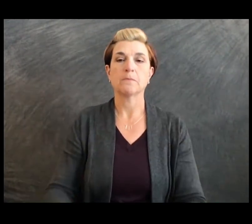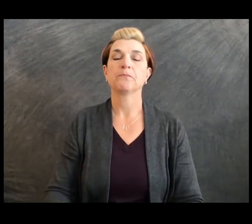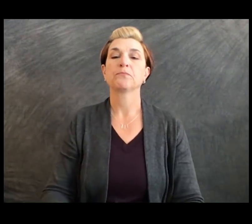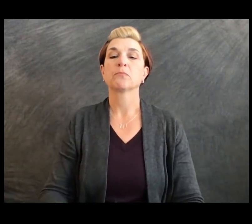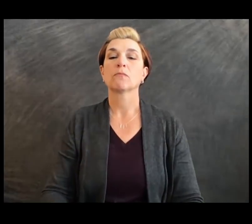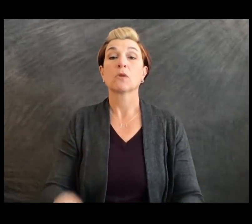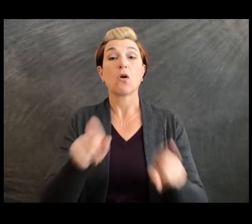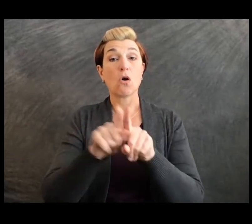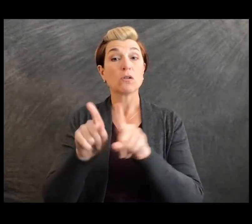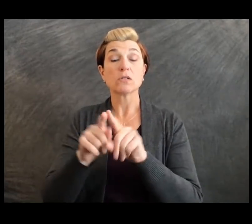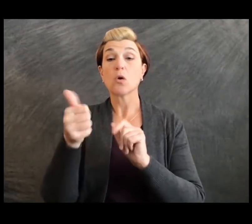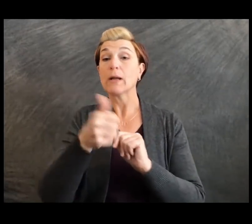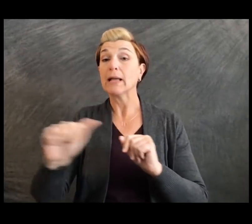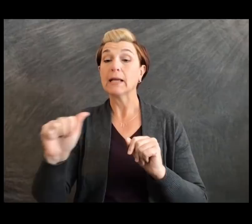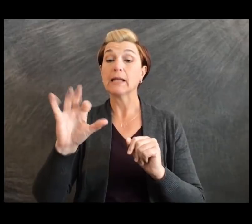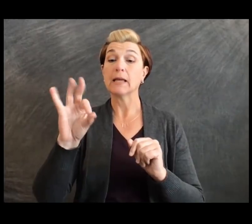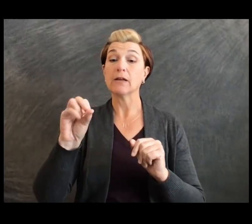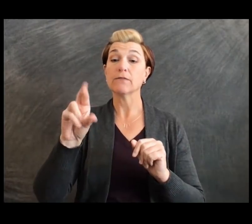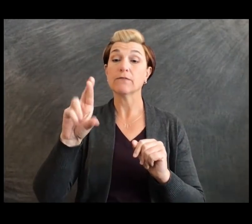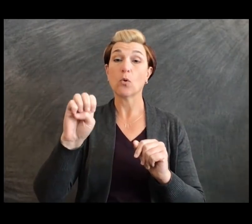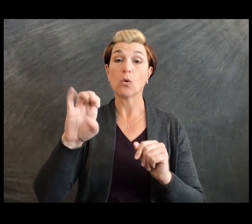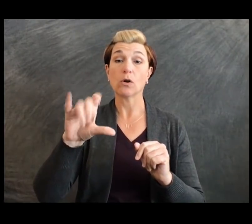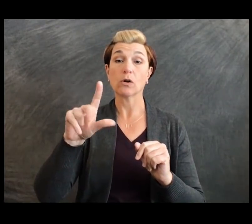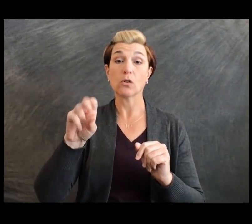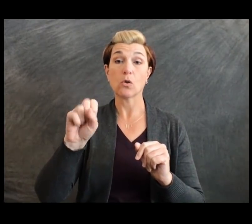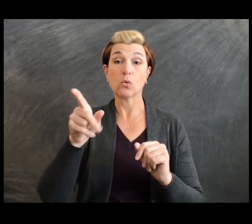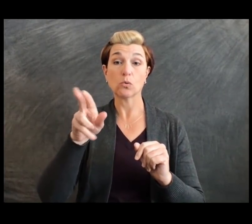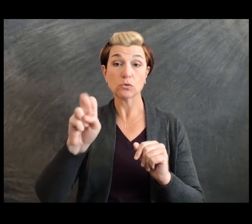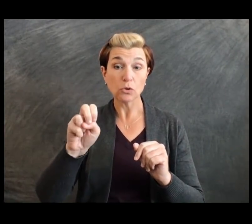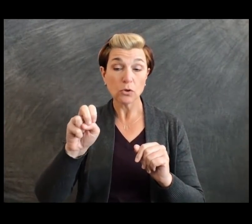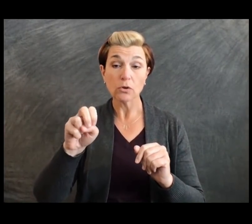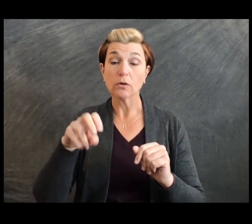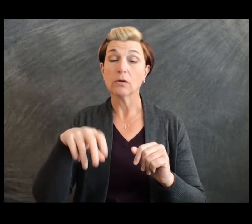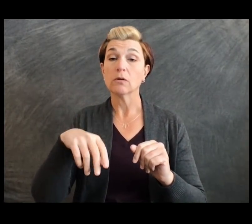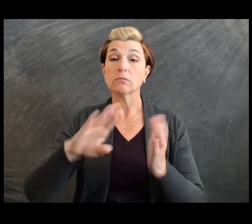suspended for single-family home owners with FHA insured mortgages for the next